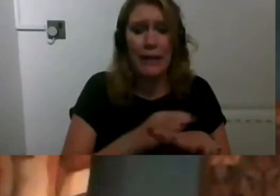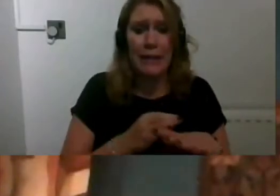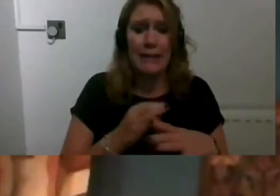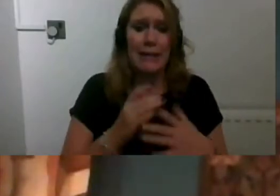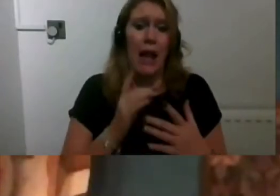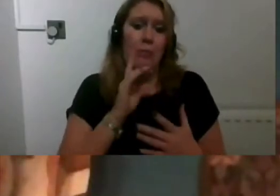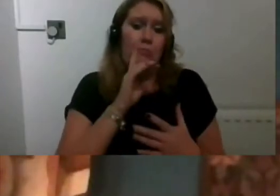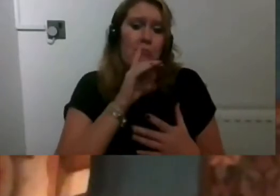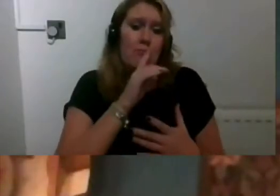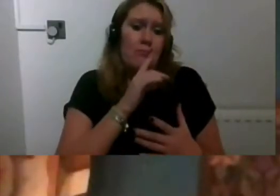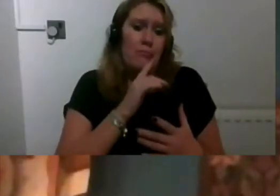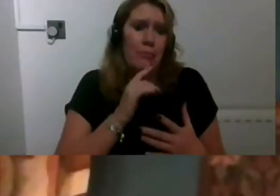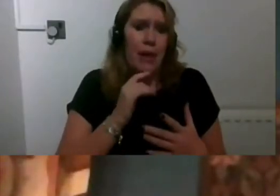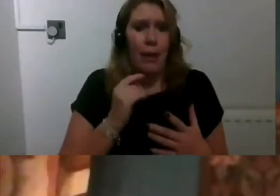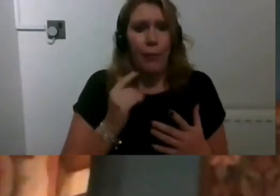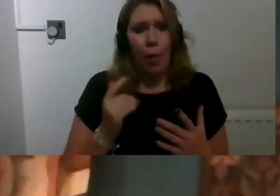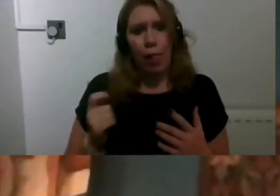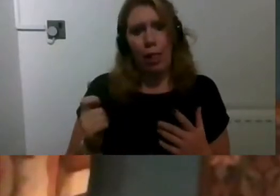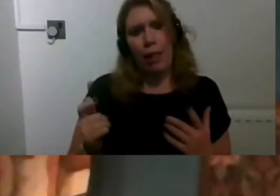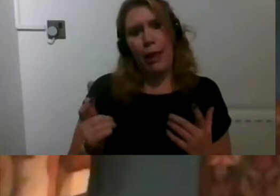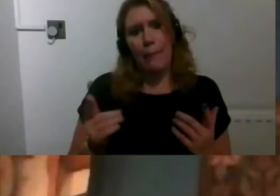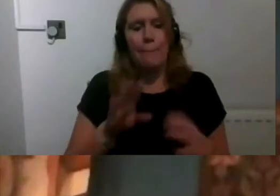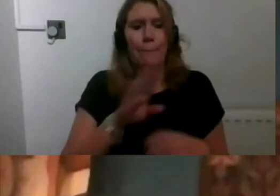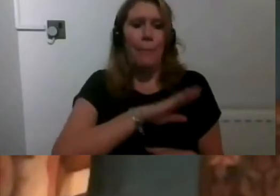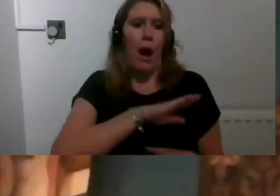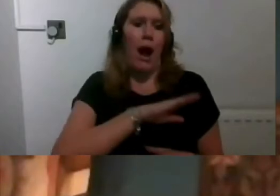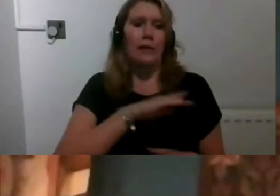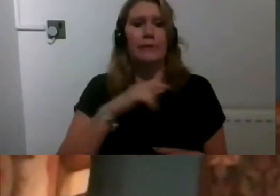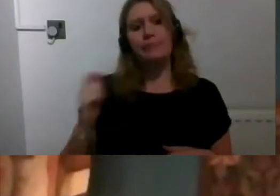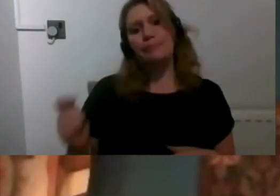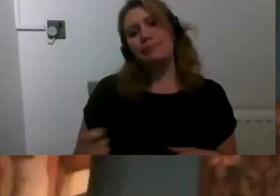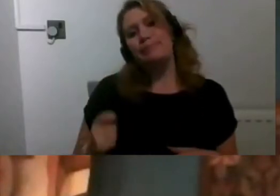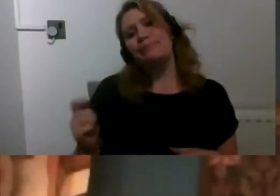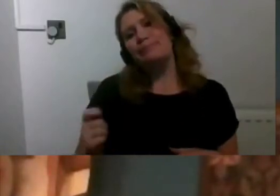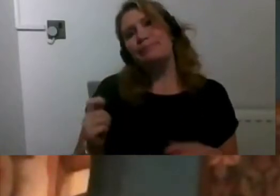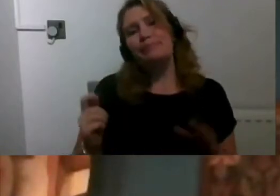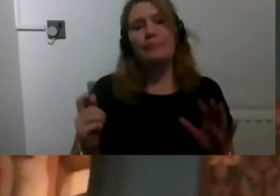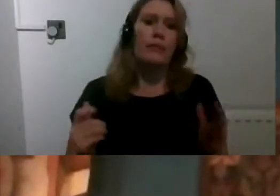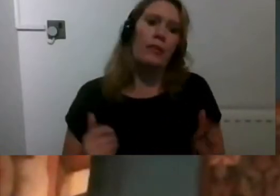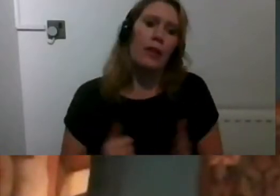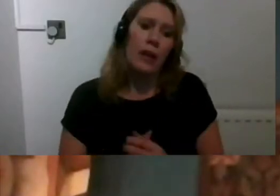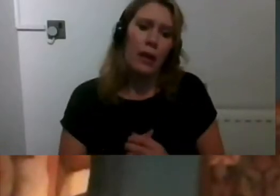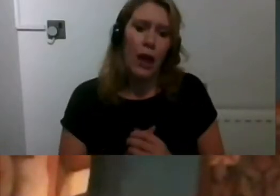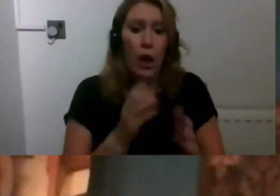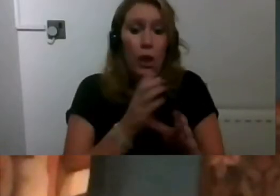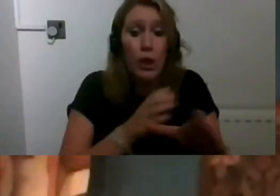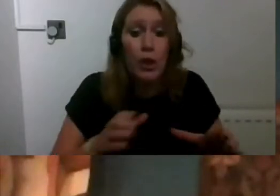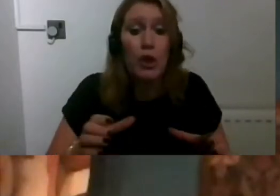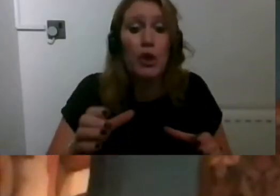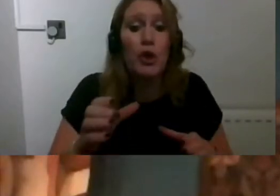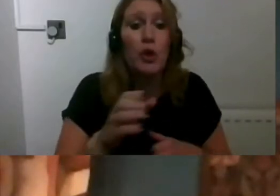Swapped clothes for scraps, throws. The magic money trees of Grumpole the